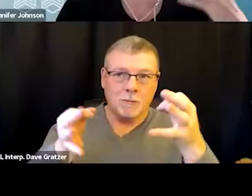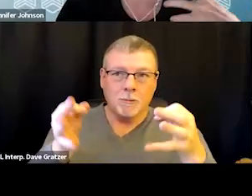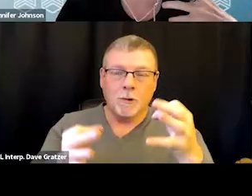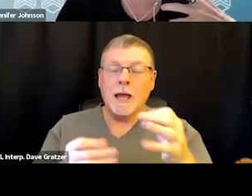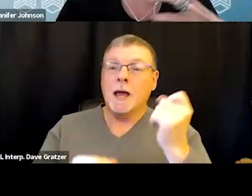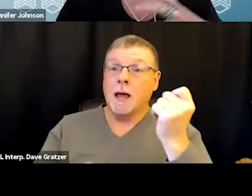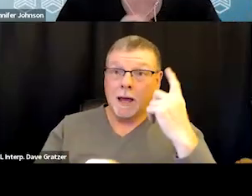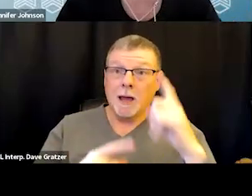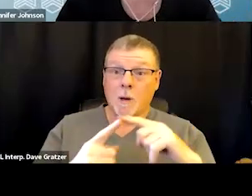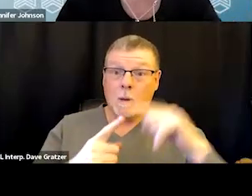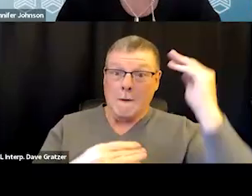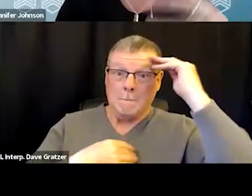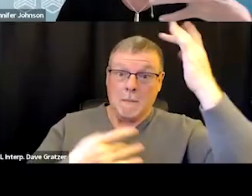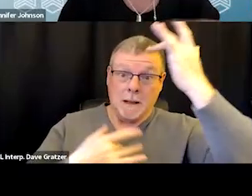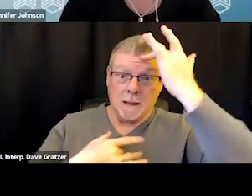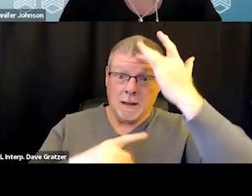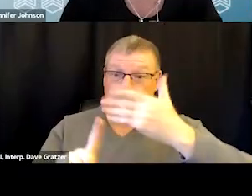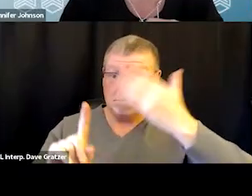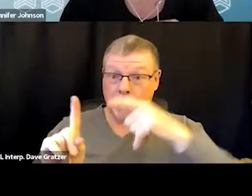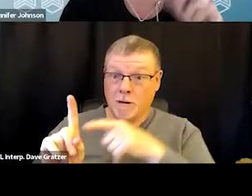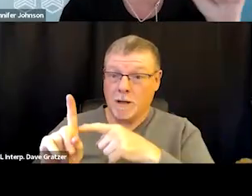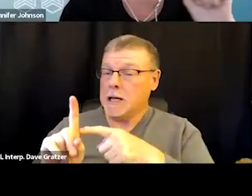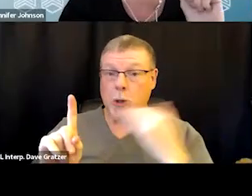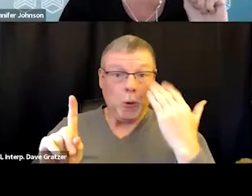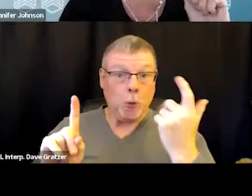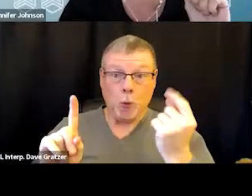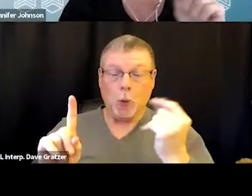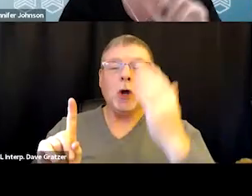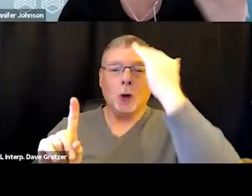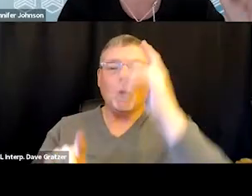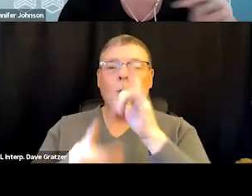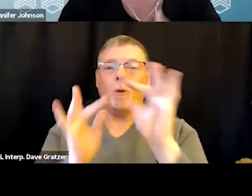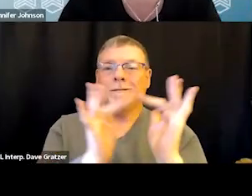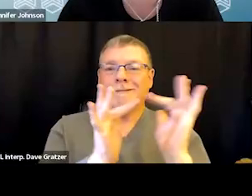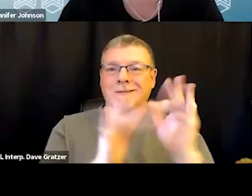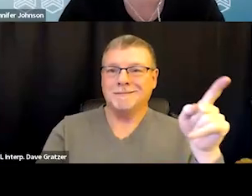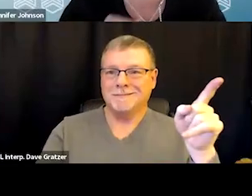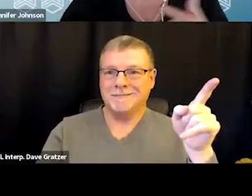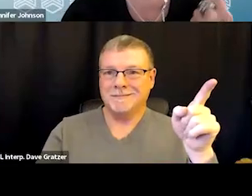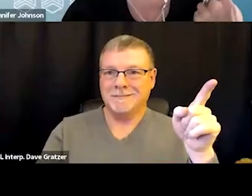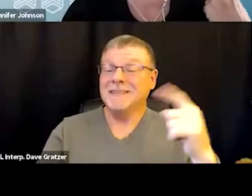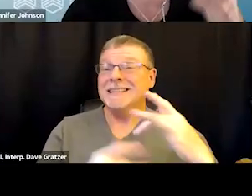that when someone had mental illness in front of them and they didn't know what to do, they knew who to call. Usually it was me.